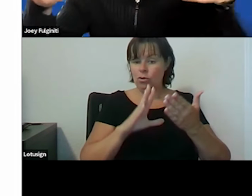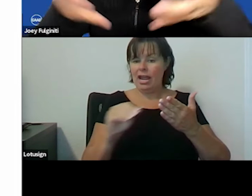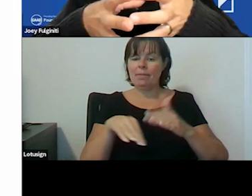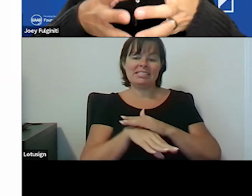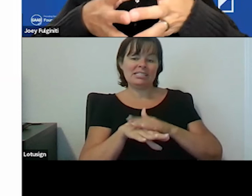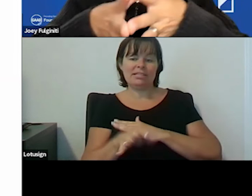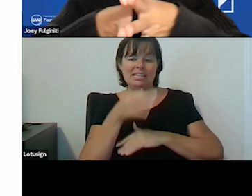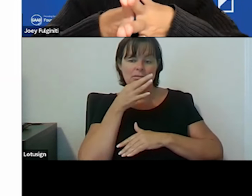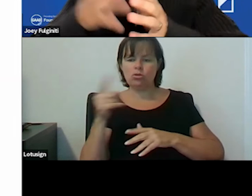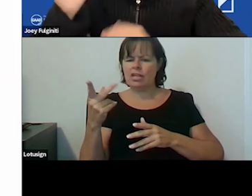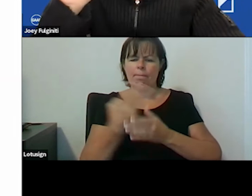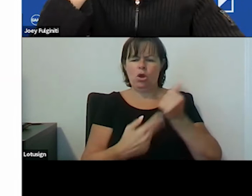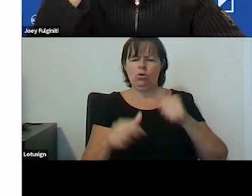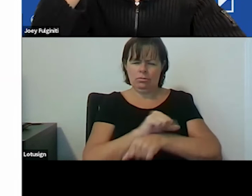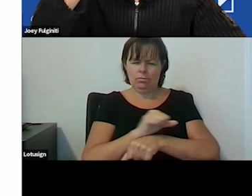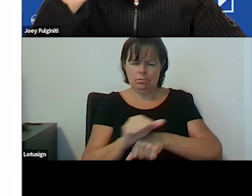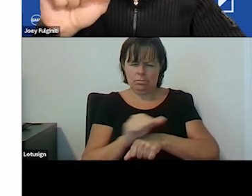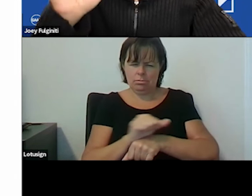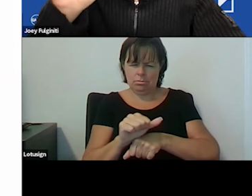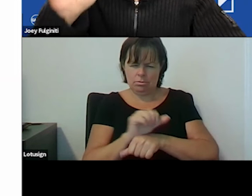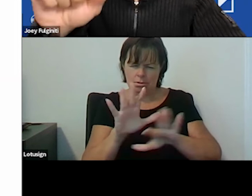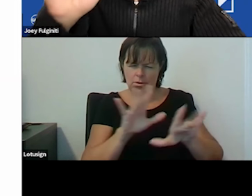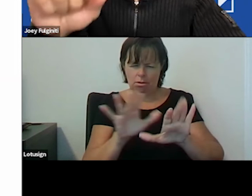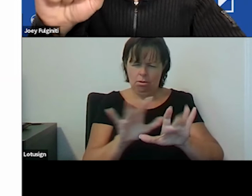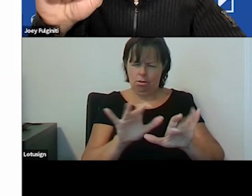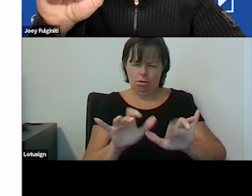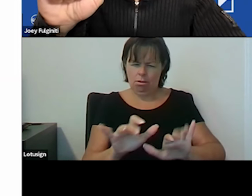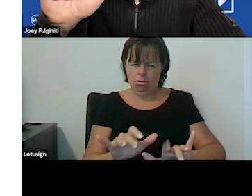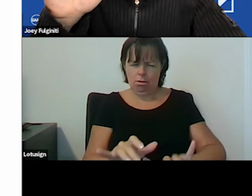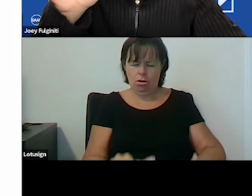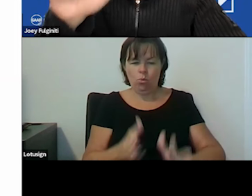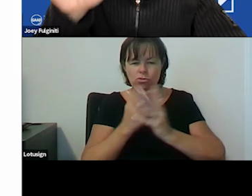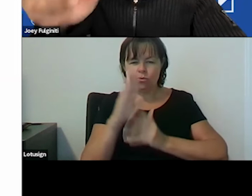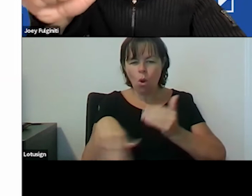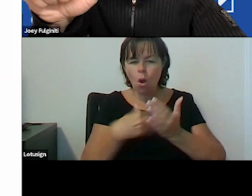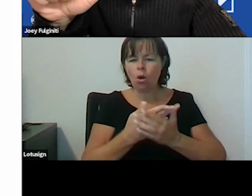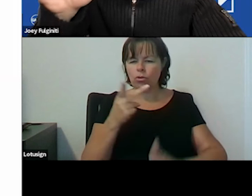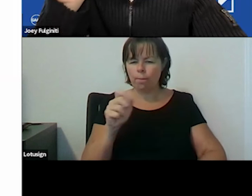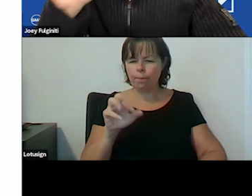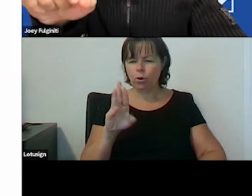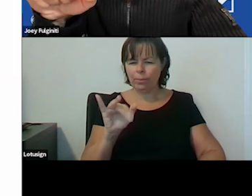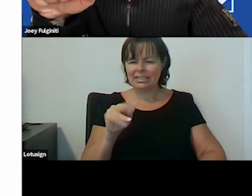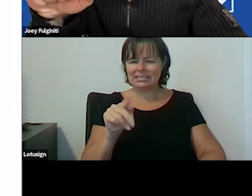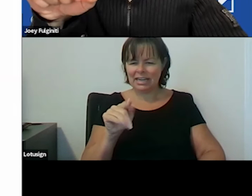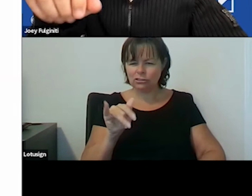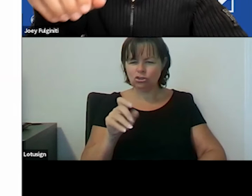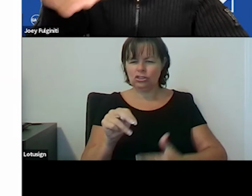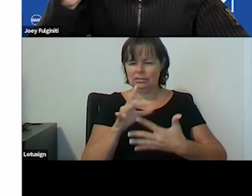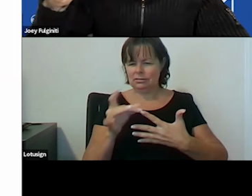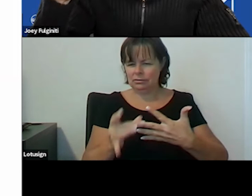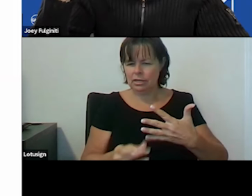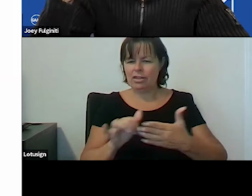went to town and went through all the permutations that you could have in an input field now the the